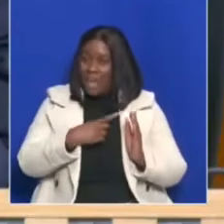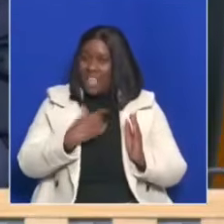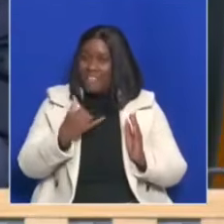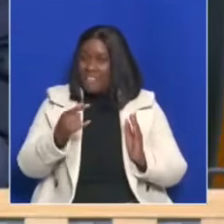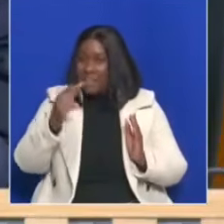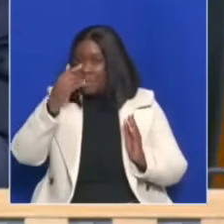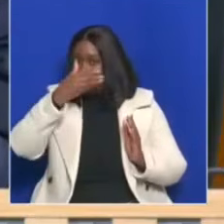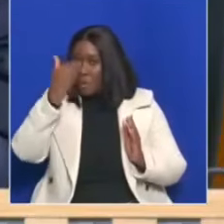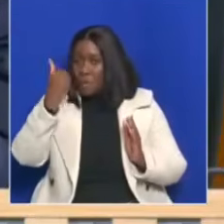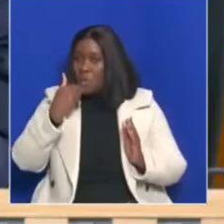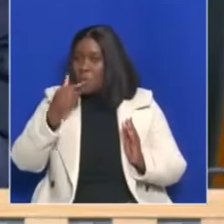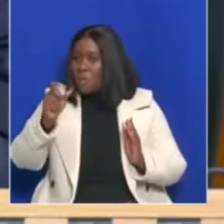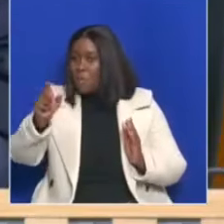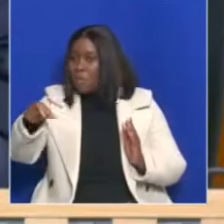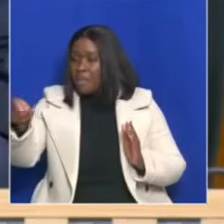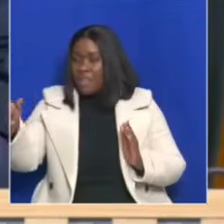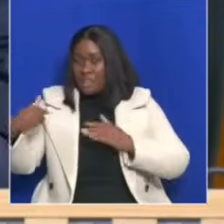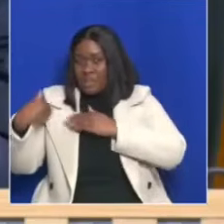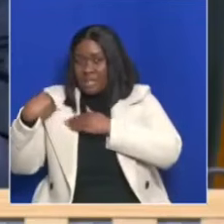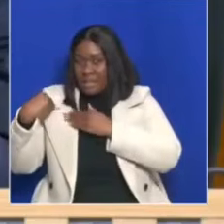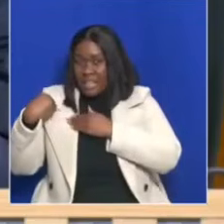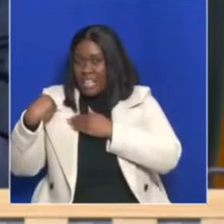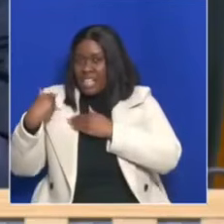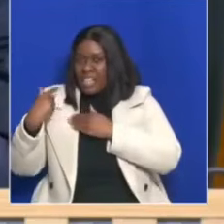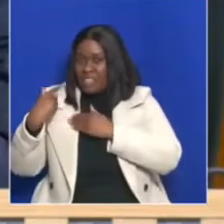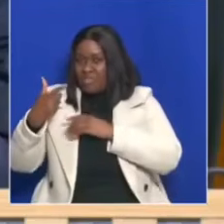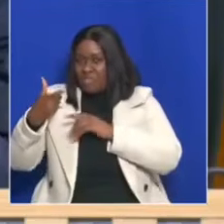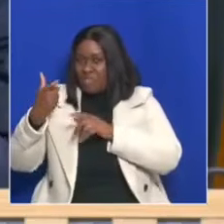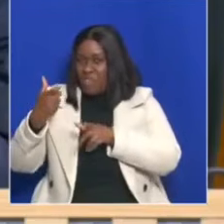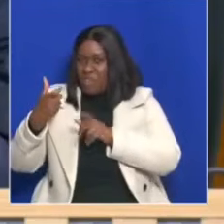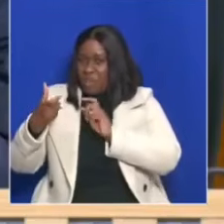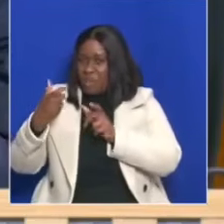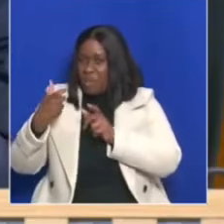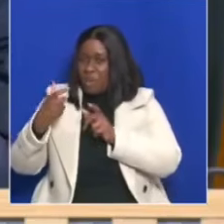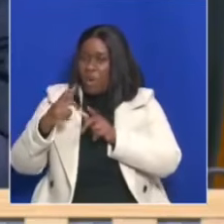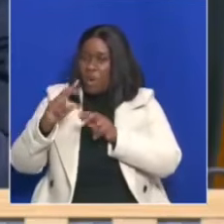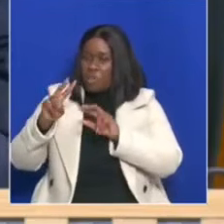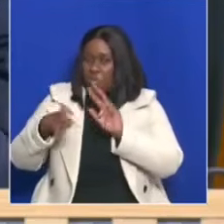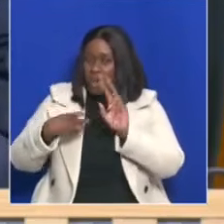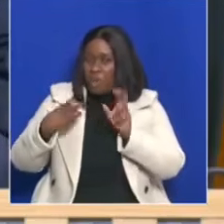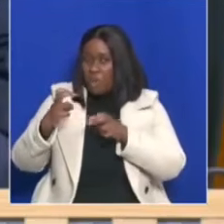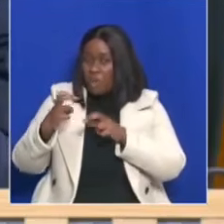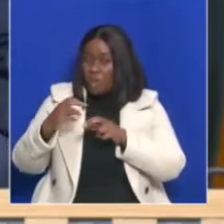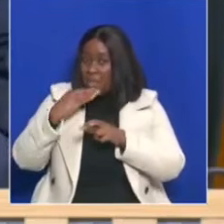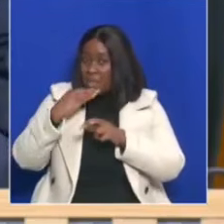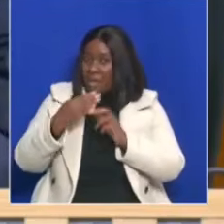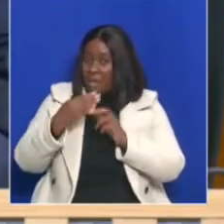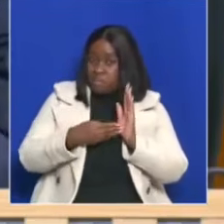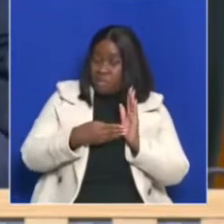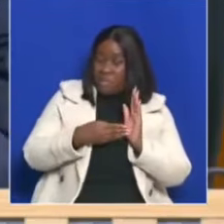I would imagine it shouldn't and it cannot. It cannot does the answer not lie in uh